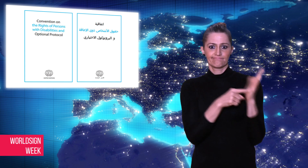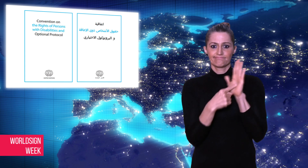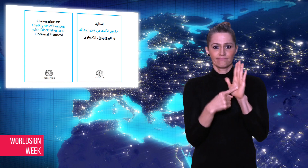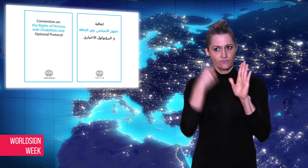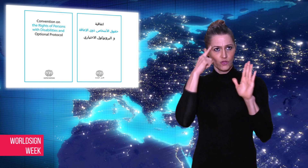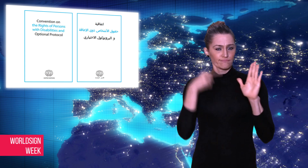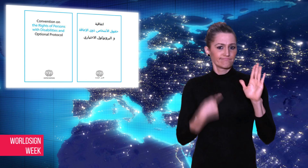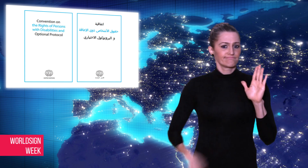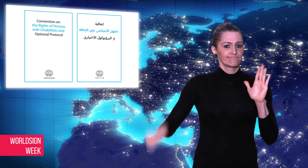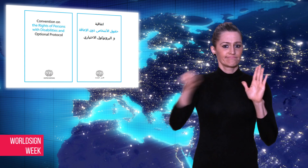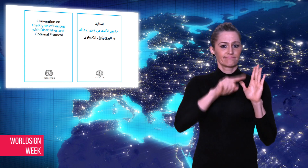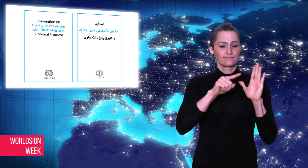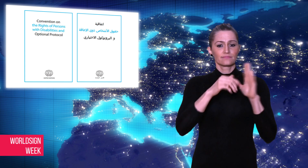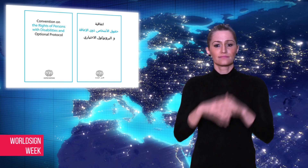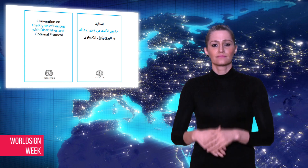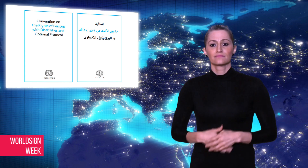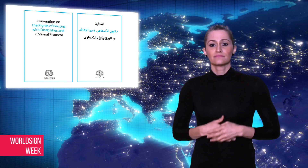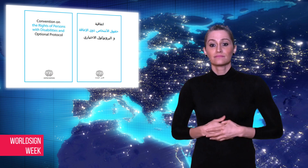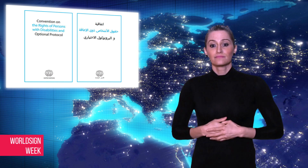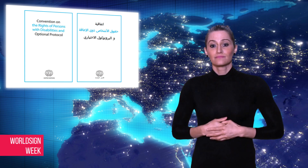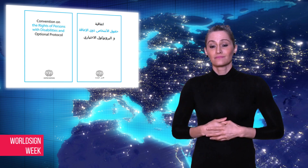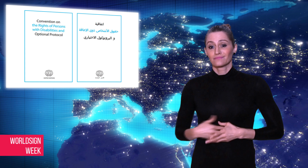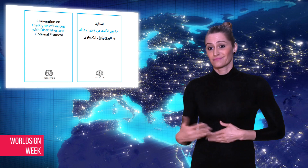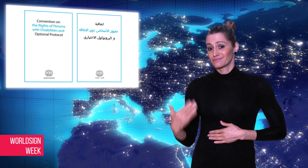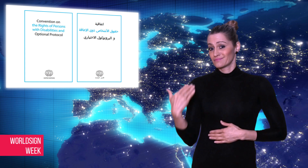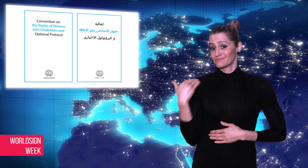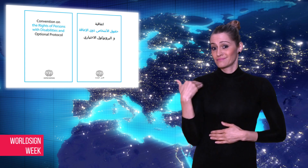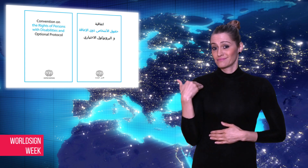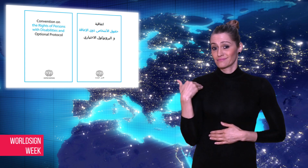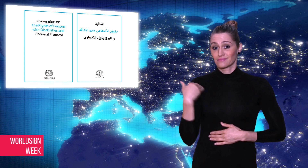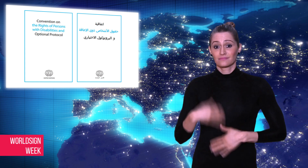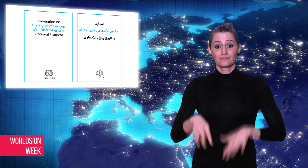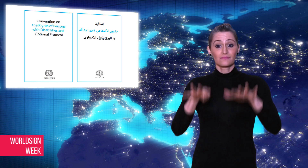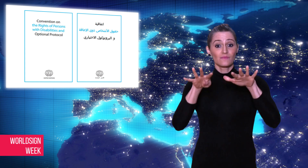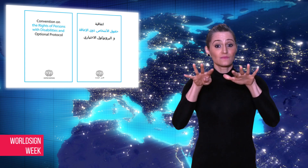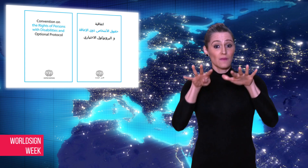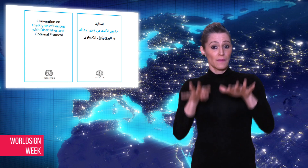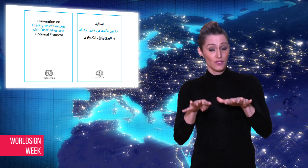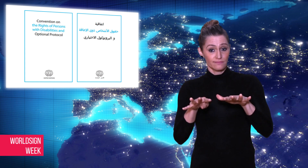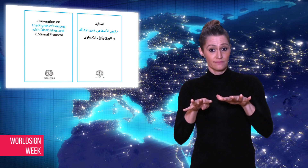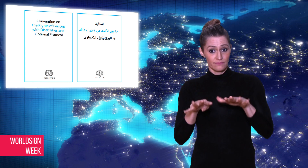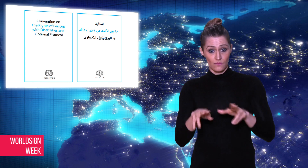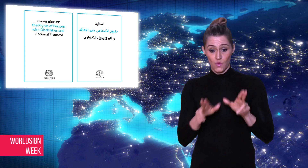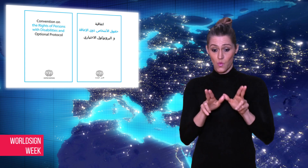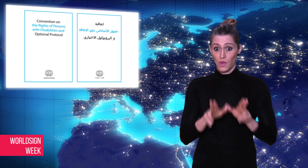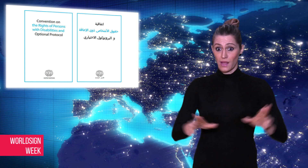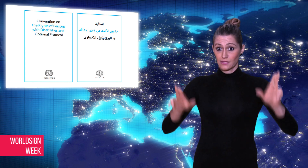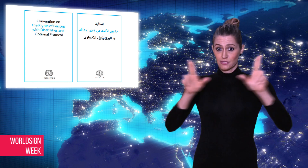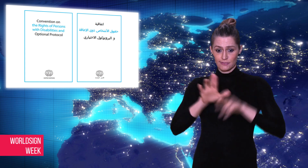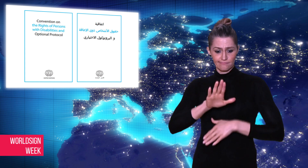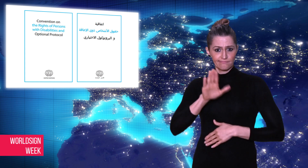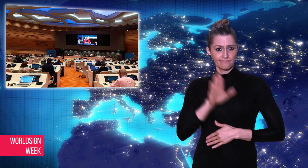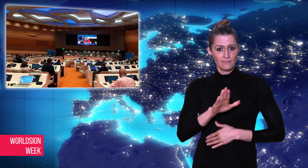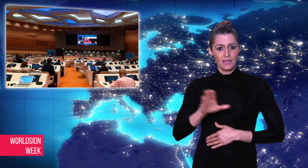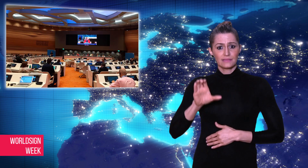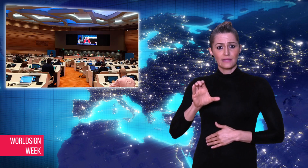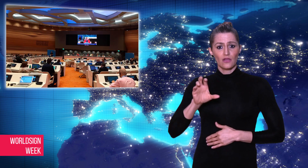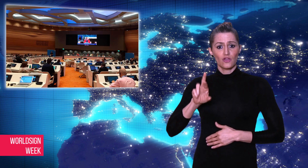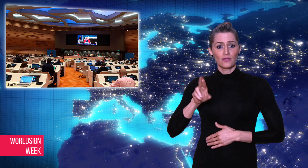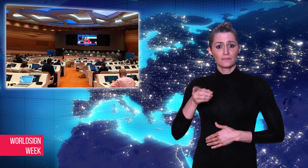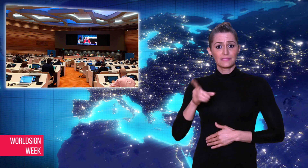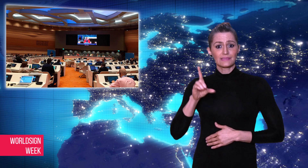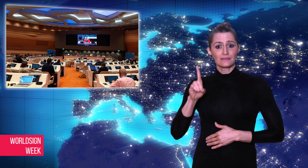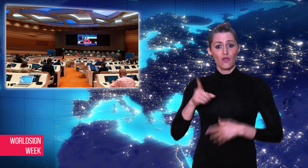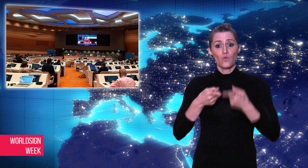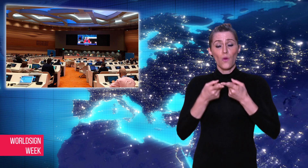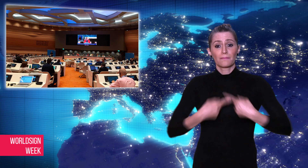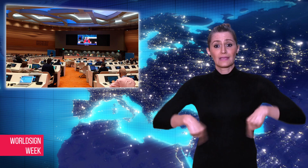Last September, the UN Committee on the Rights of